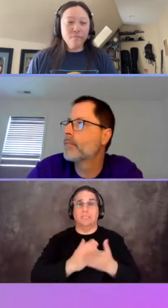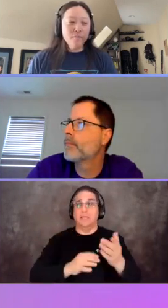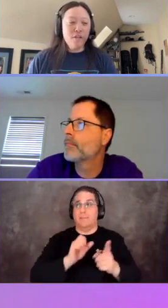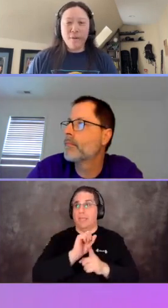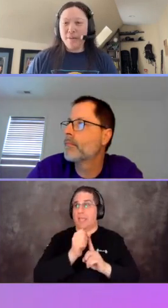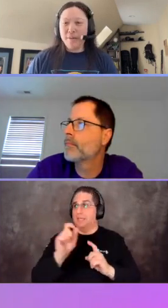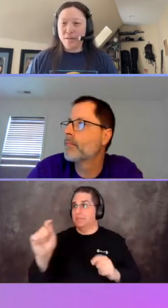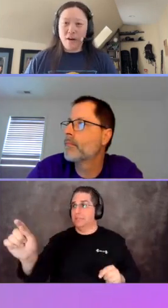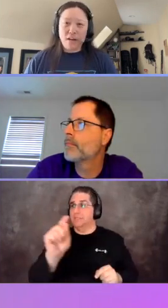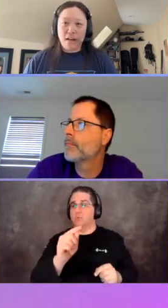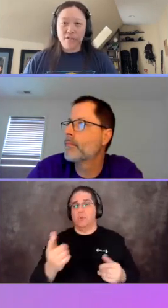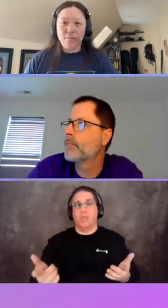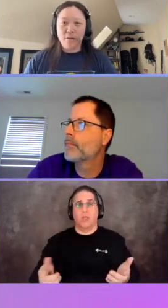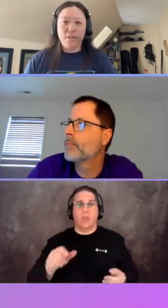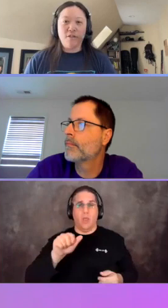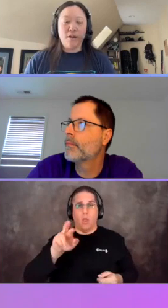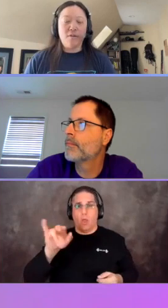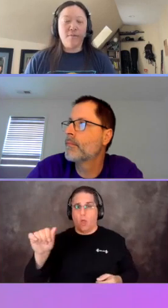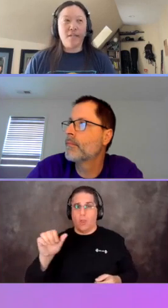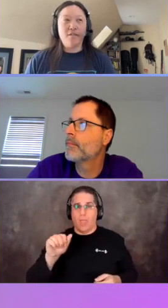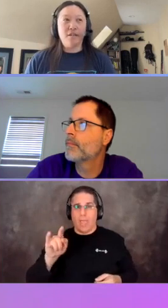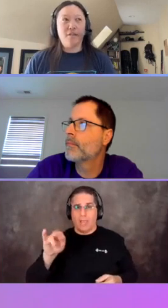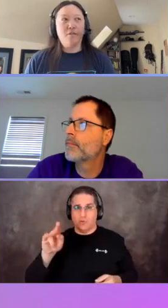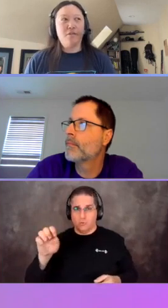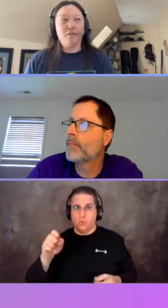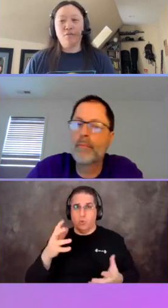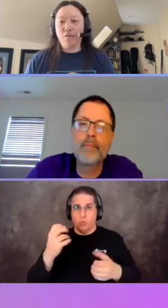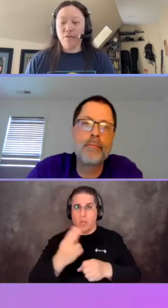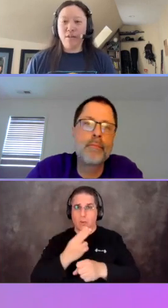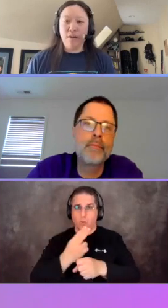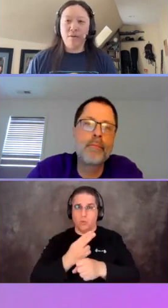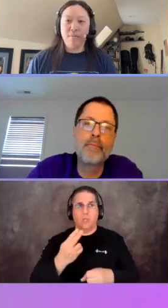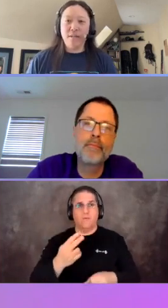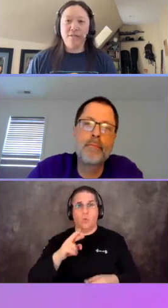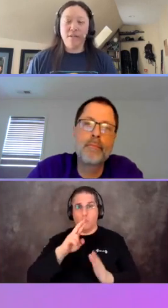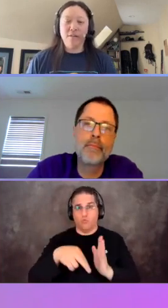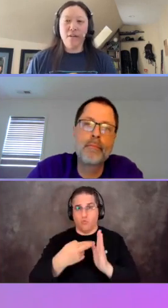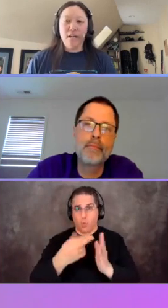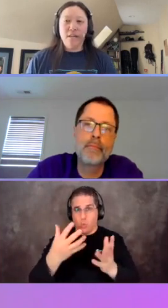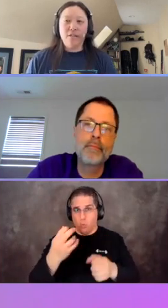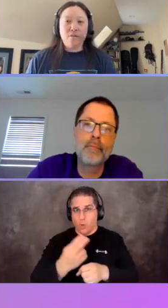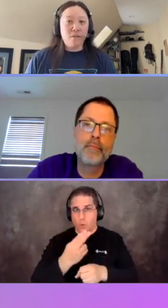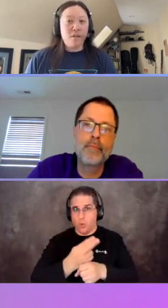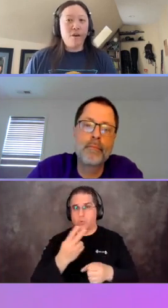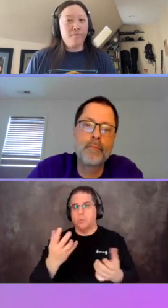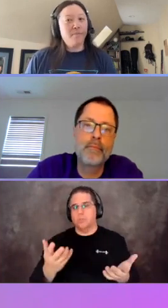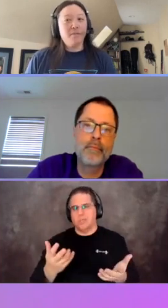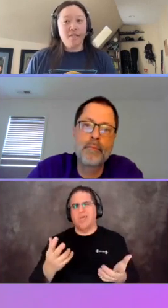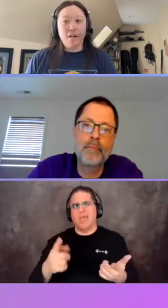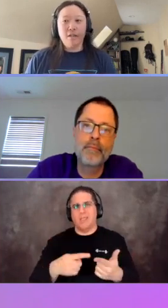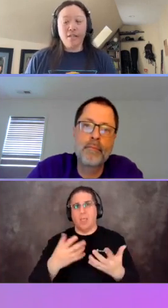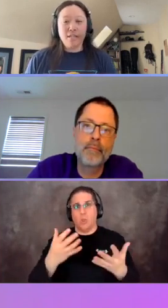it. This question was asked and partially answered. Does conditional rendering properly update the user if they are